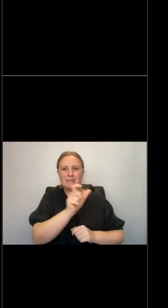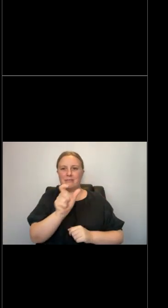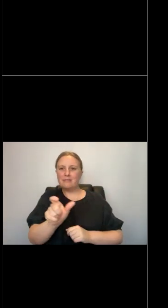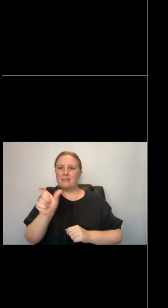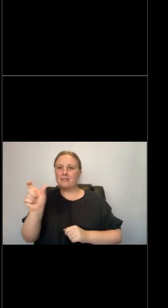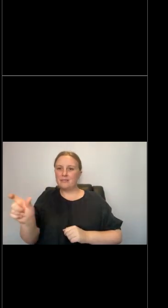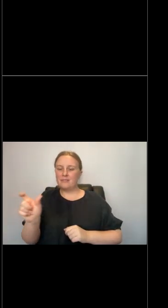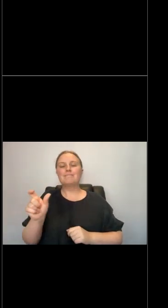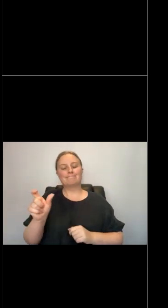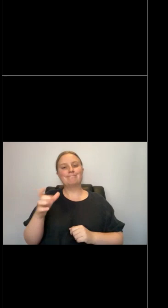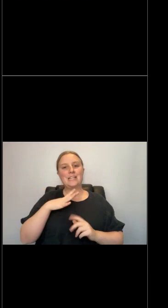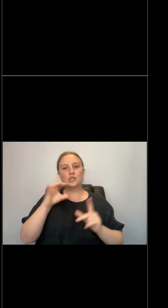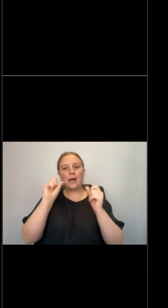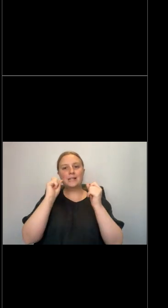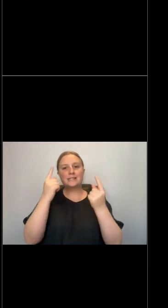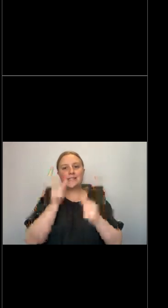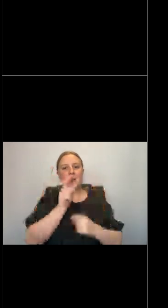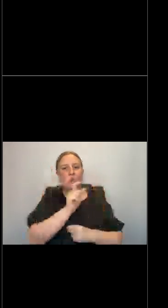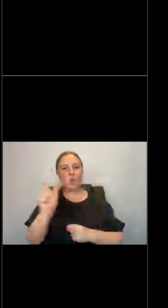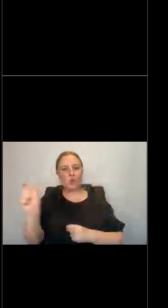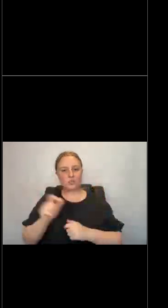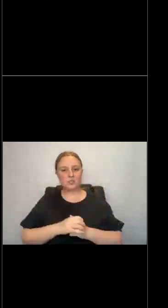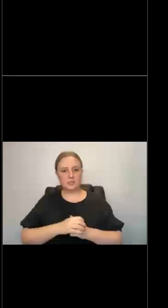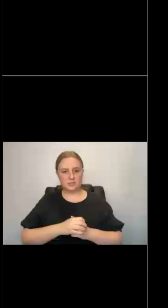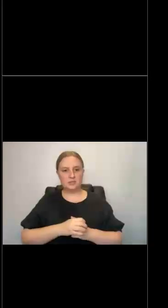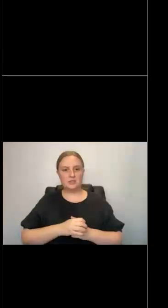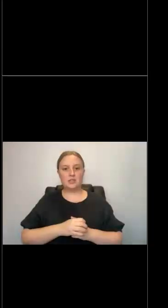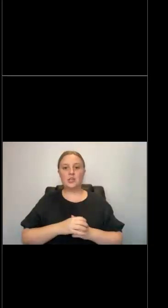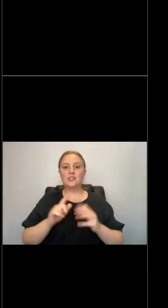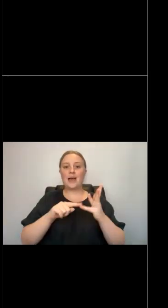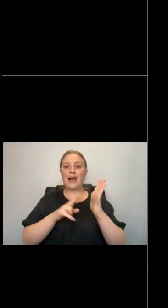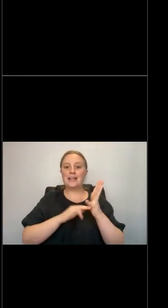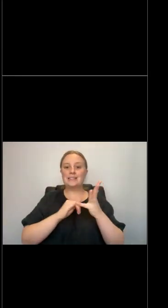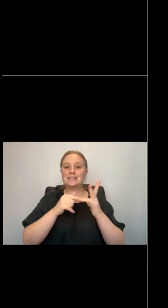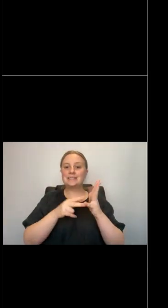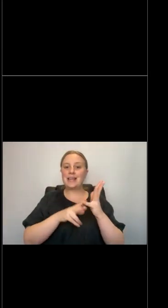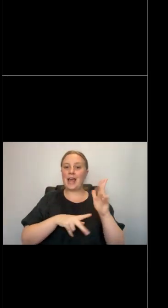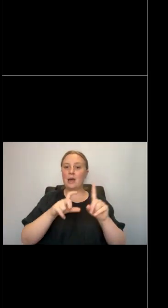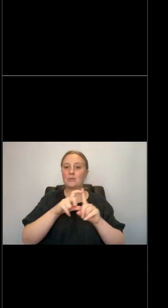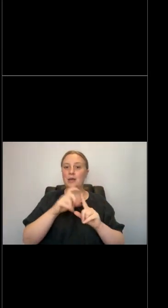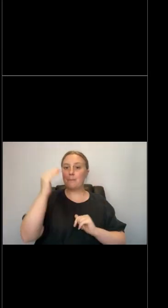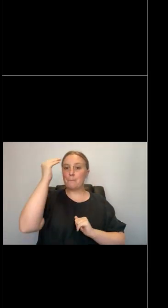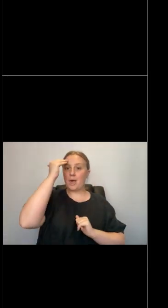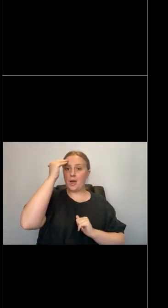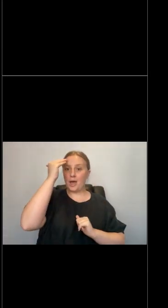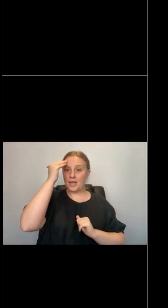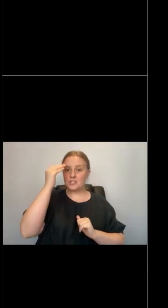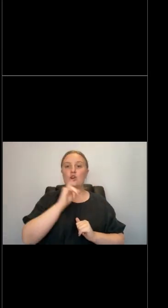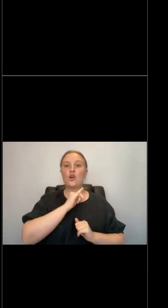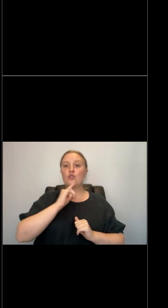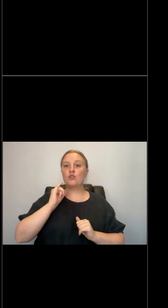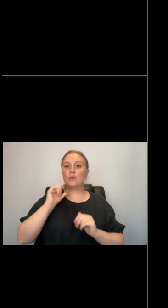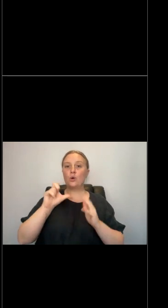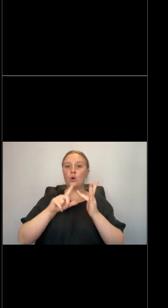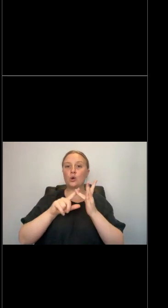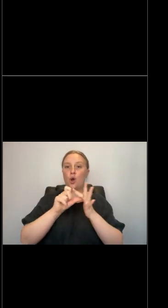Now, thankfully, this is defined in the Criminal Code, but if any of you are familiar with the Criminal Code, it's a bit of a wordy,